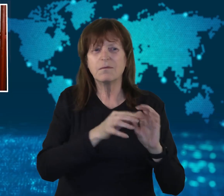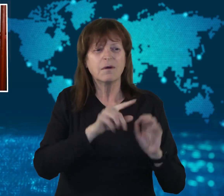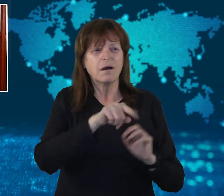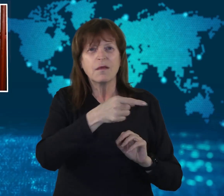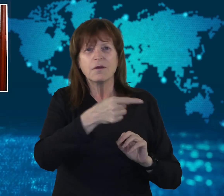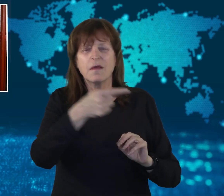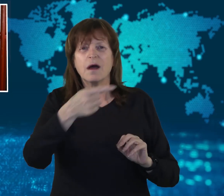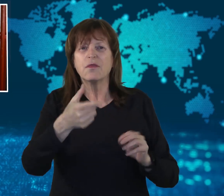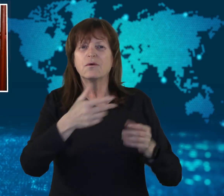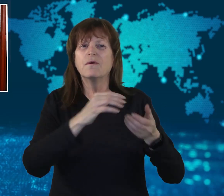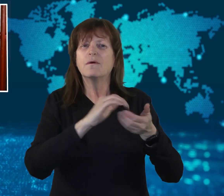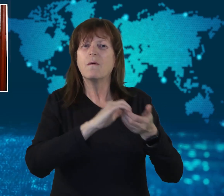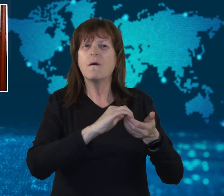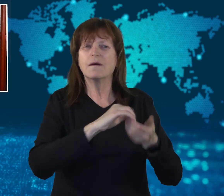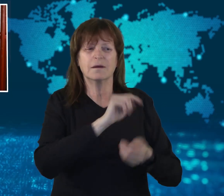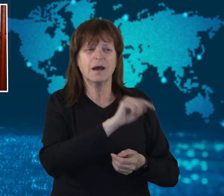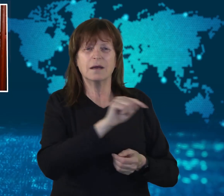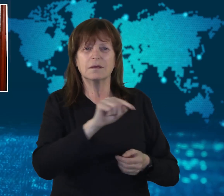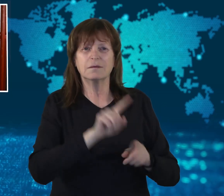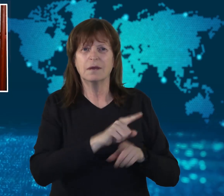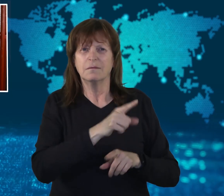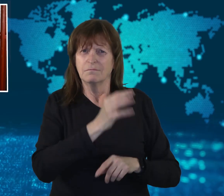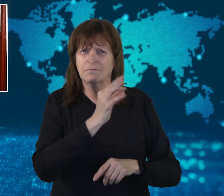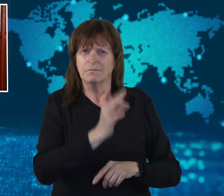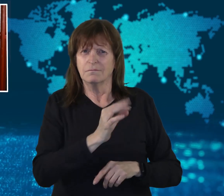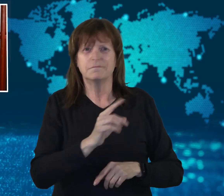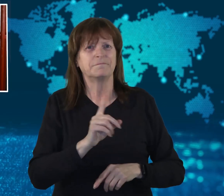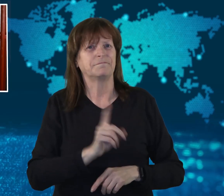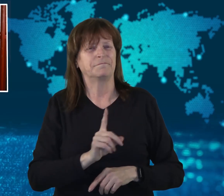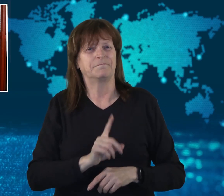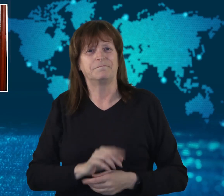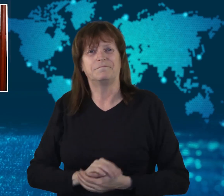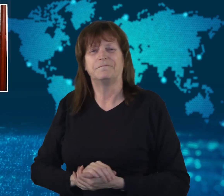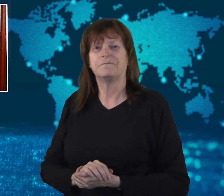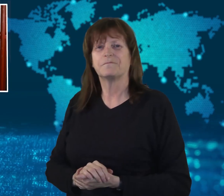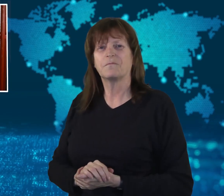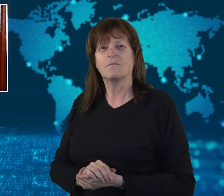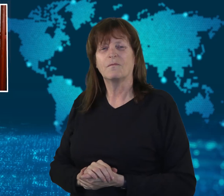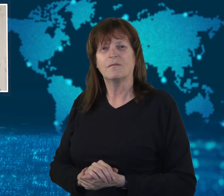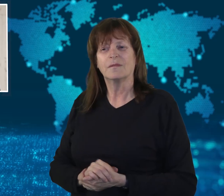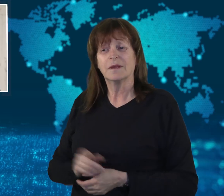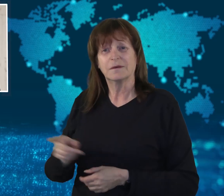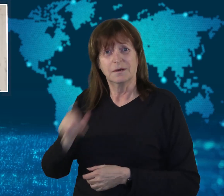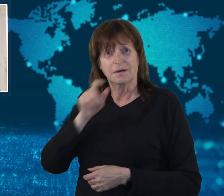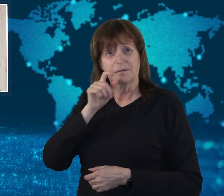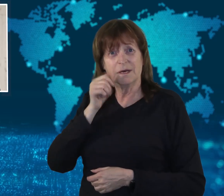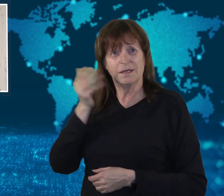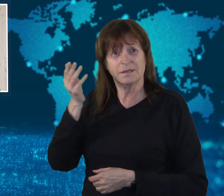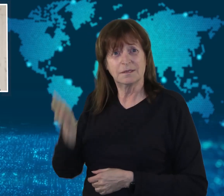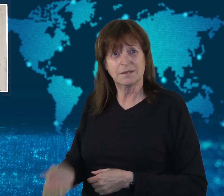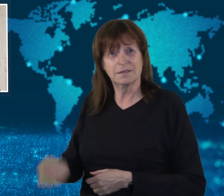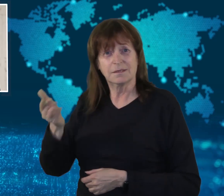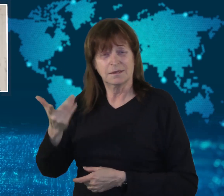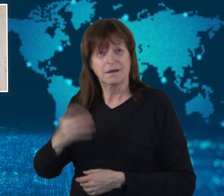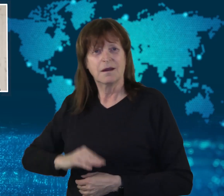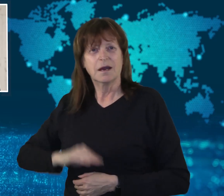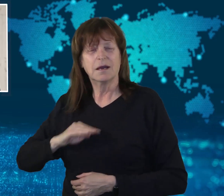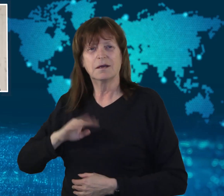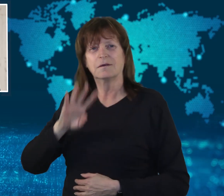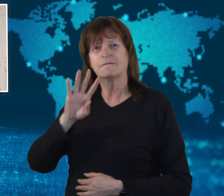He was also accused of being affiliated with an "undesirable organization."